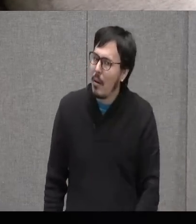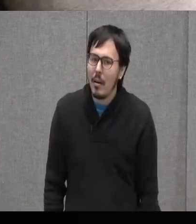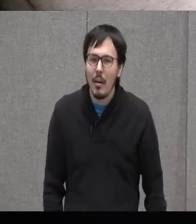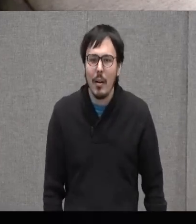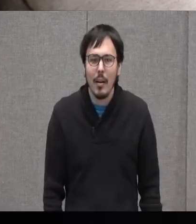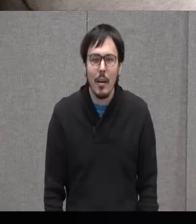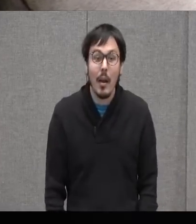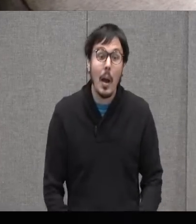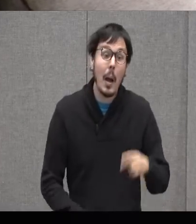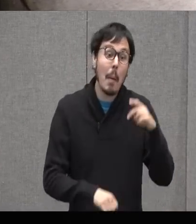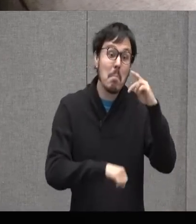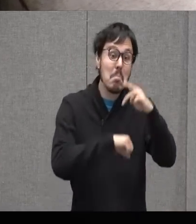Planet homework.